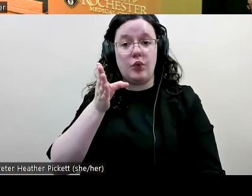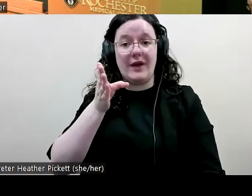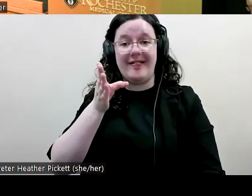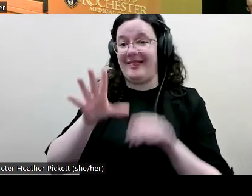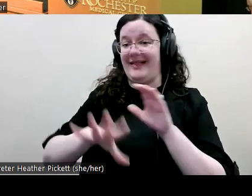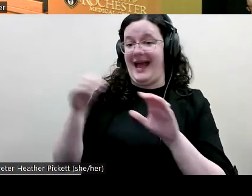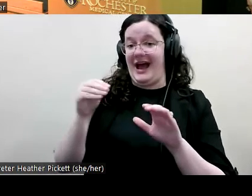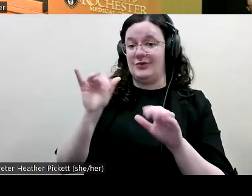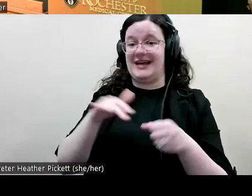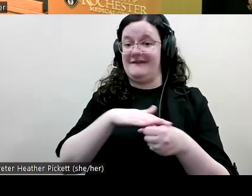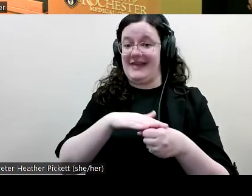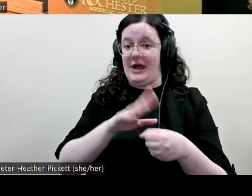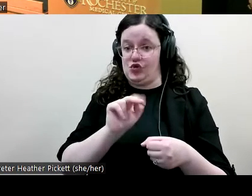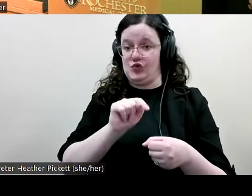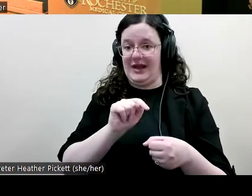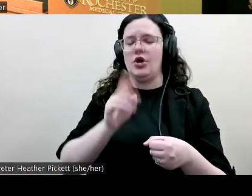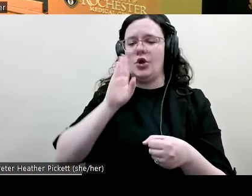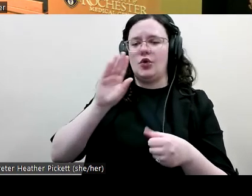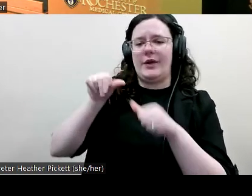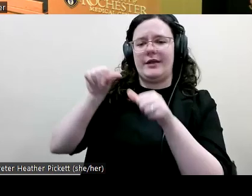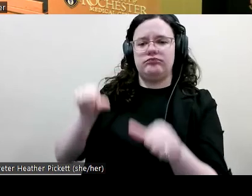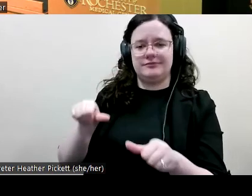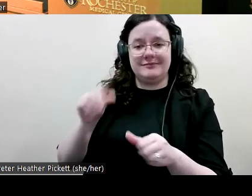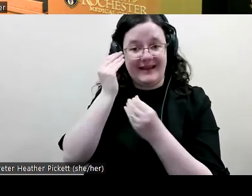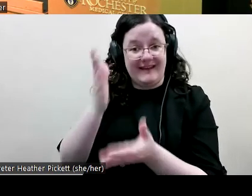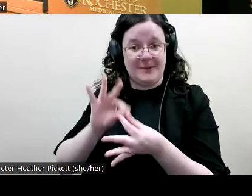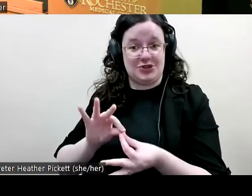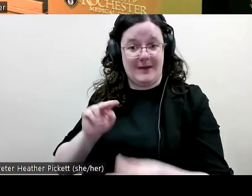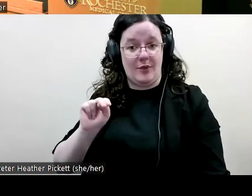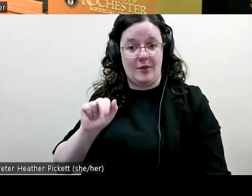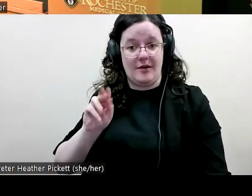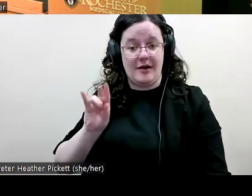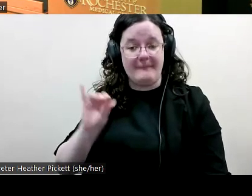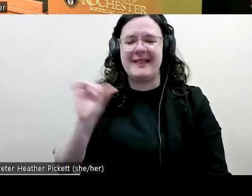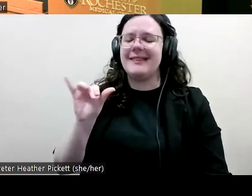about Nami um you know support group listings and things like that so that they know um what's going